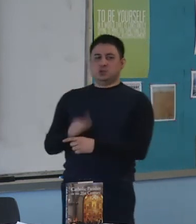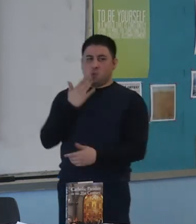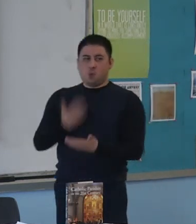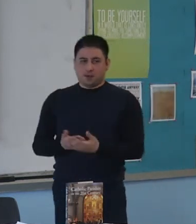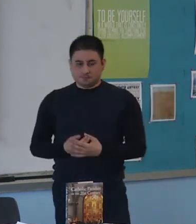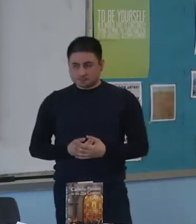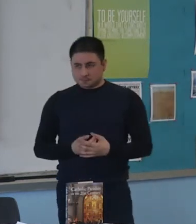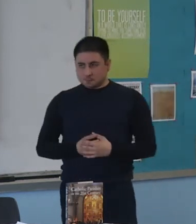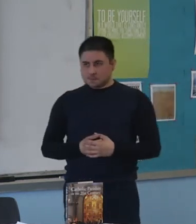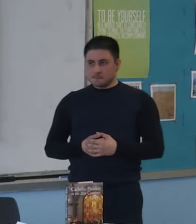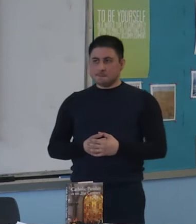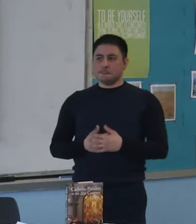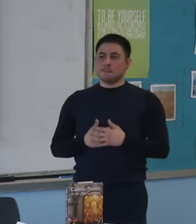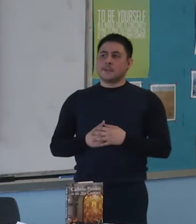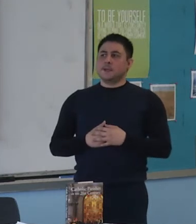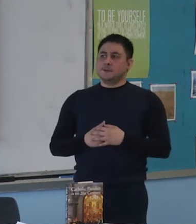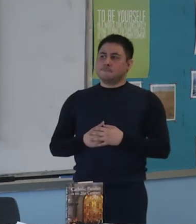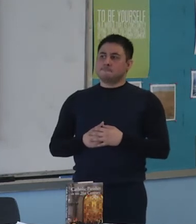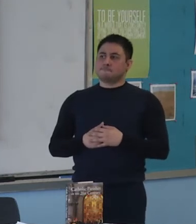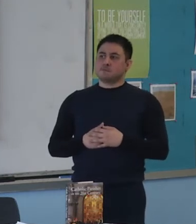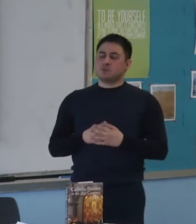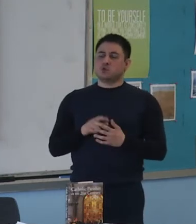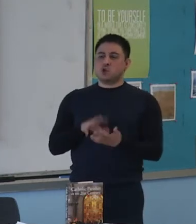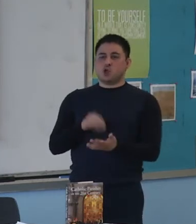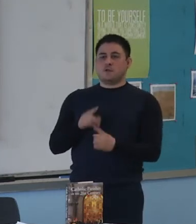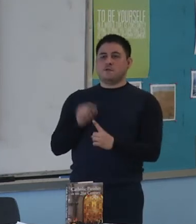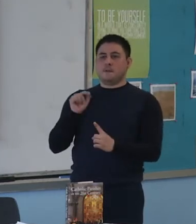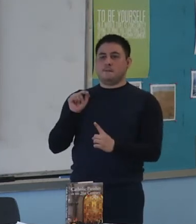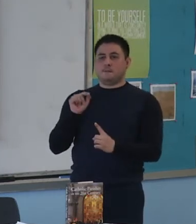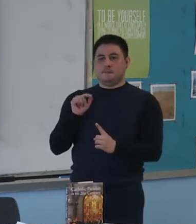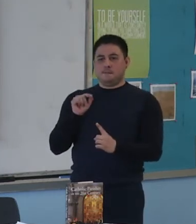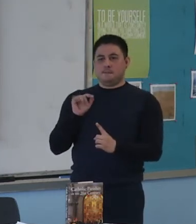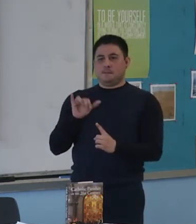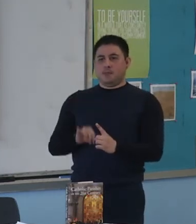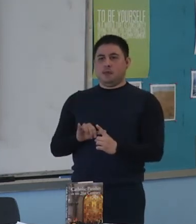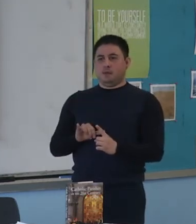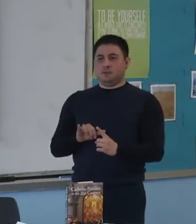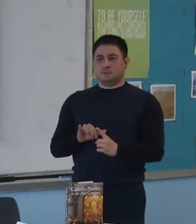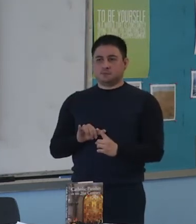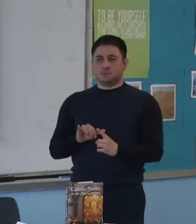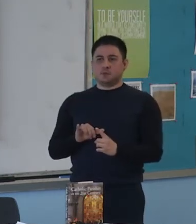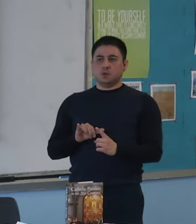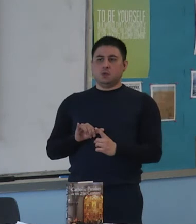it's, one of the takeaways from it, is